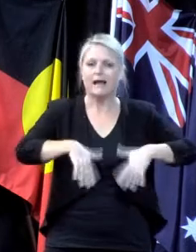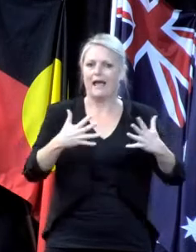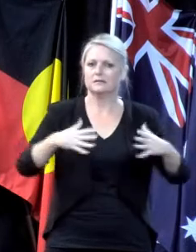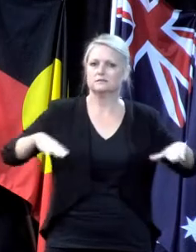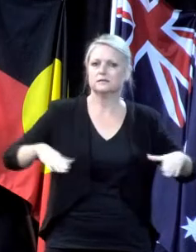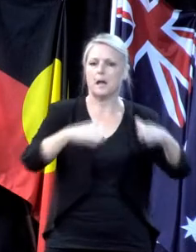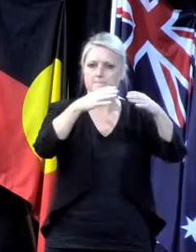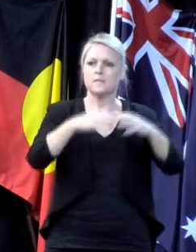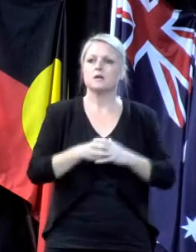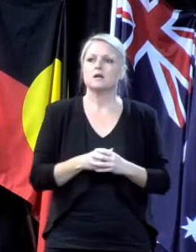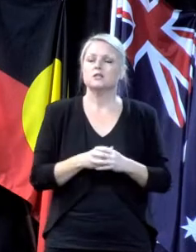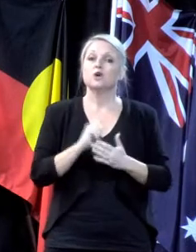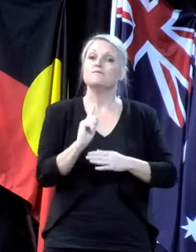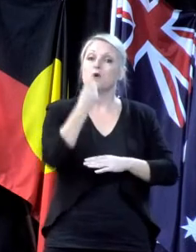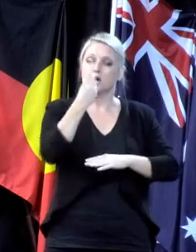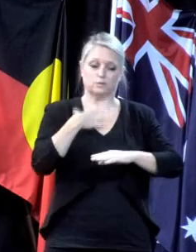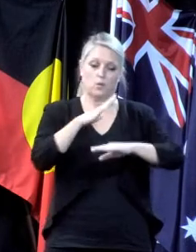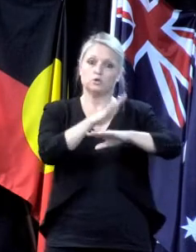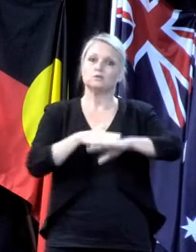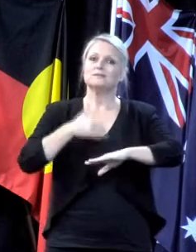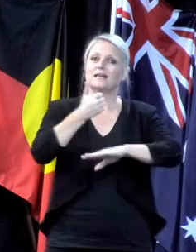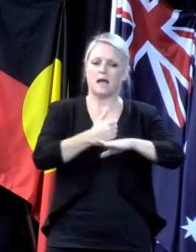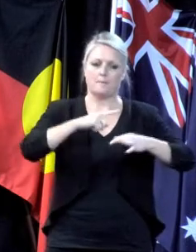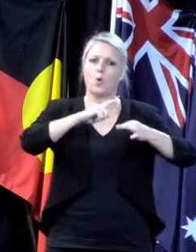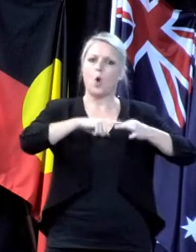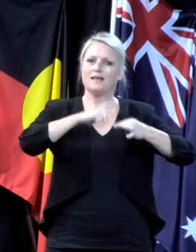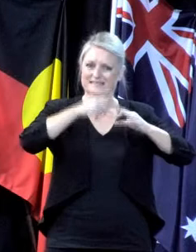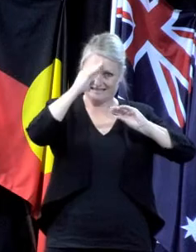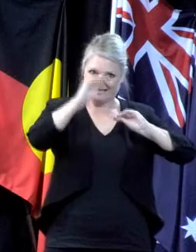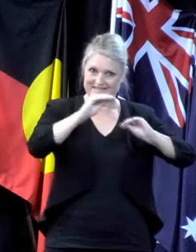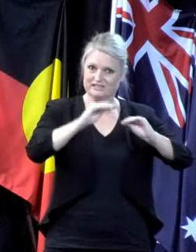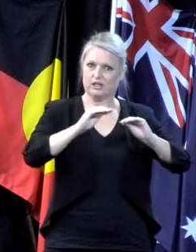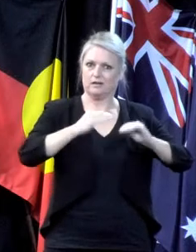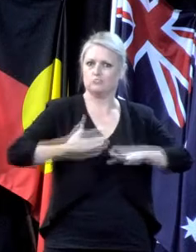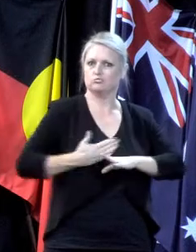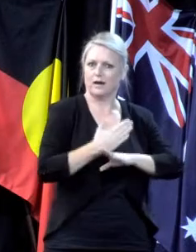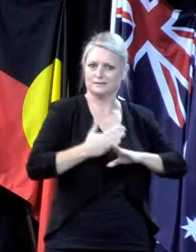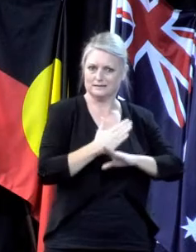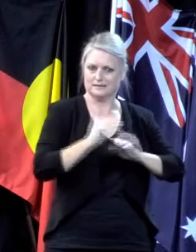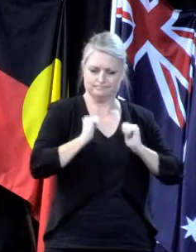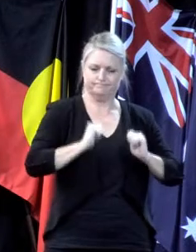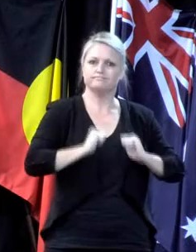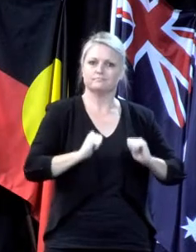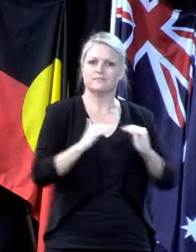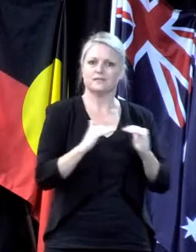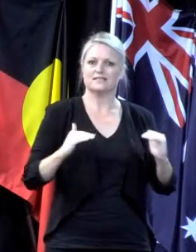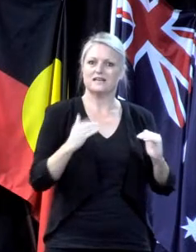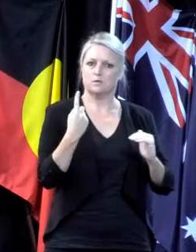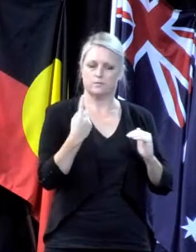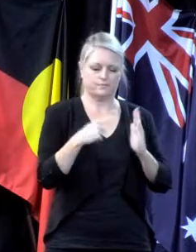and the implementation of quality practices is what we would refer toat a tier-one level. And we're also a positive behavior for learning schools.